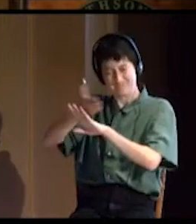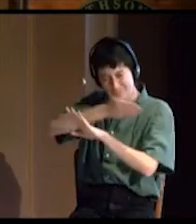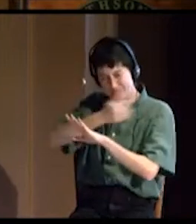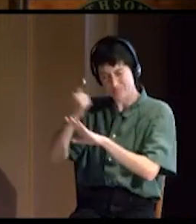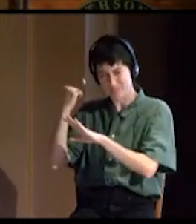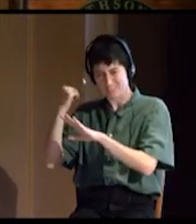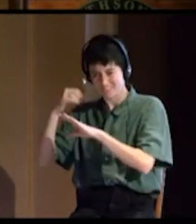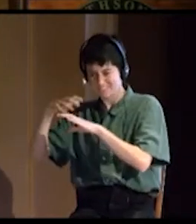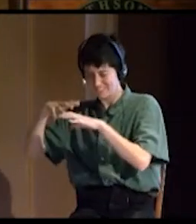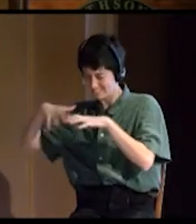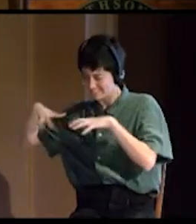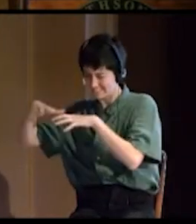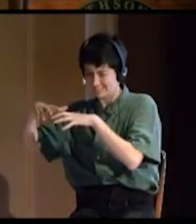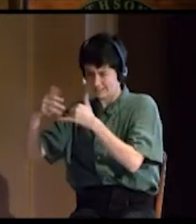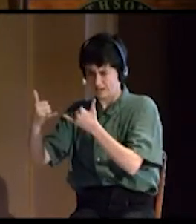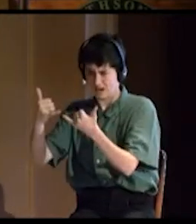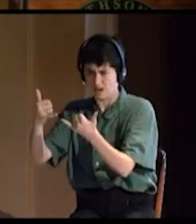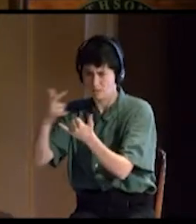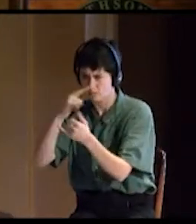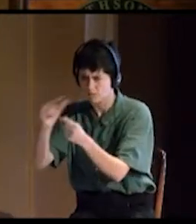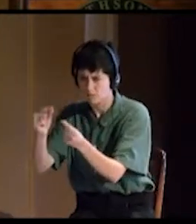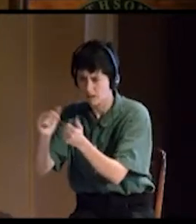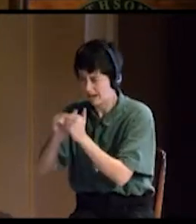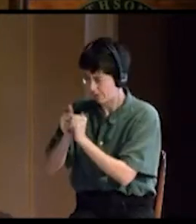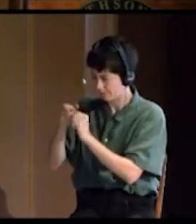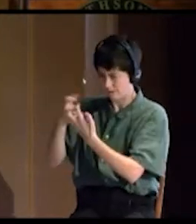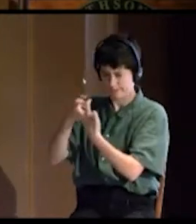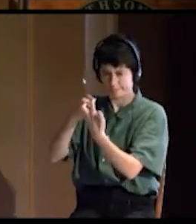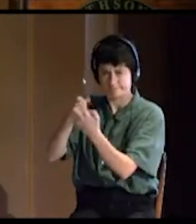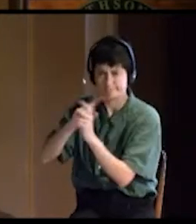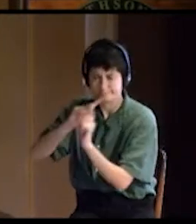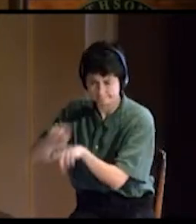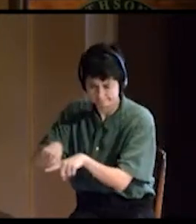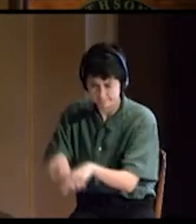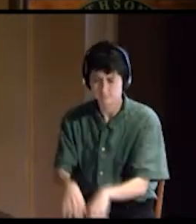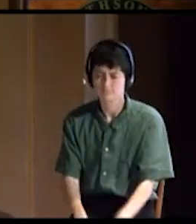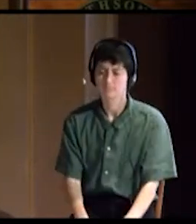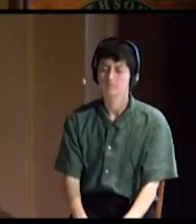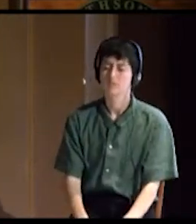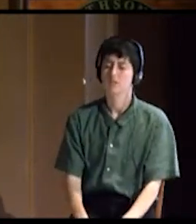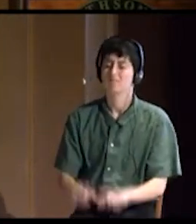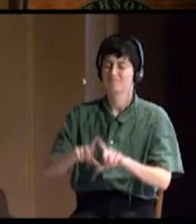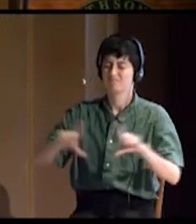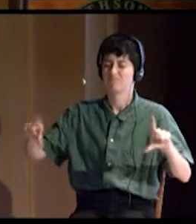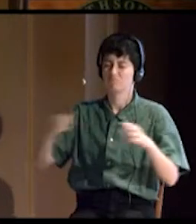I'm gonna gray out the lower portion of the trees that we focus on the upper portion for right now. And if we look there, we see